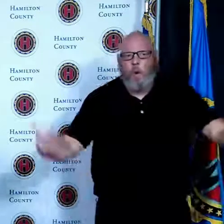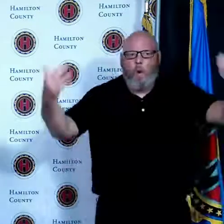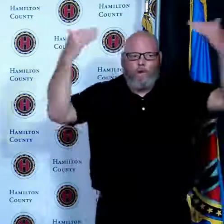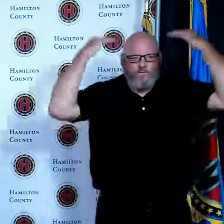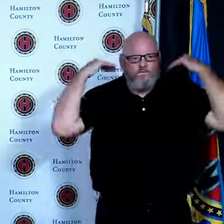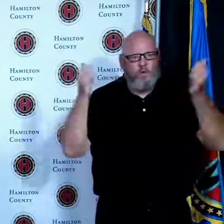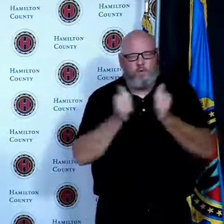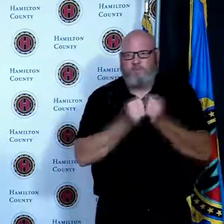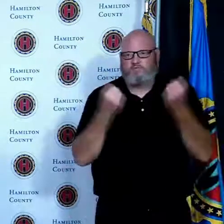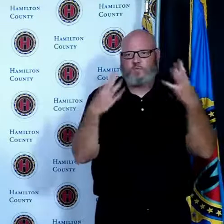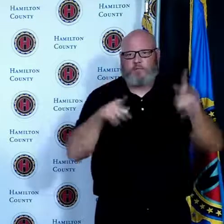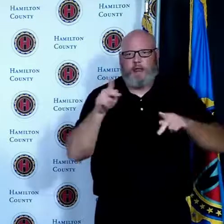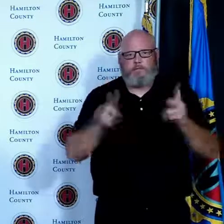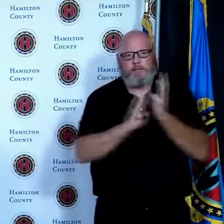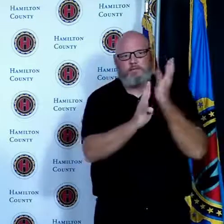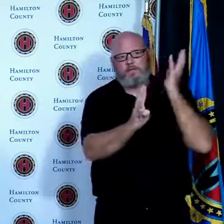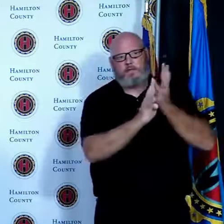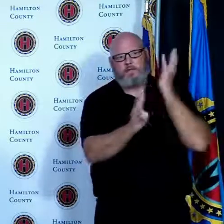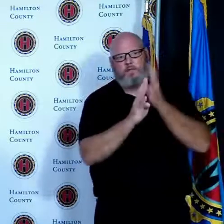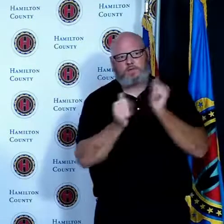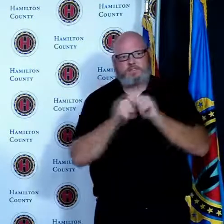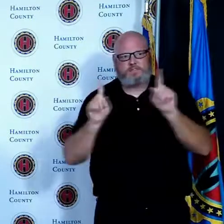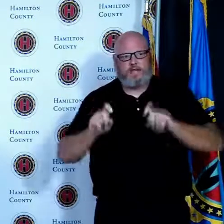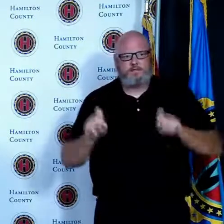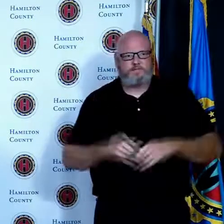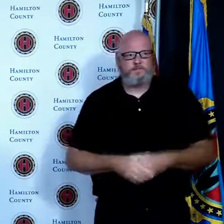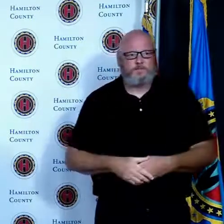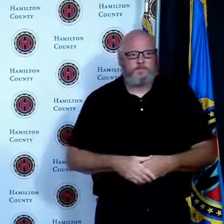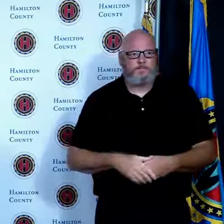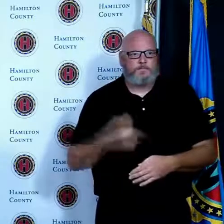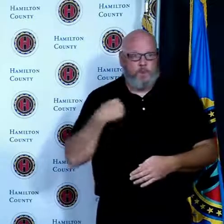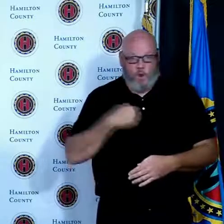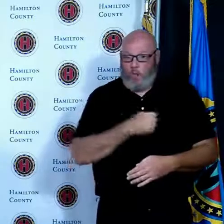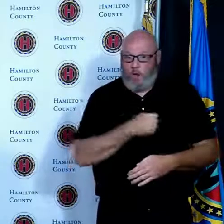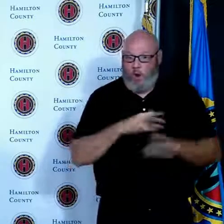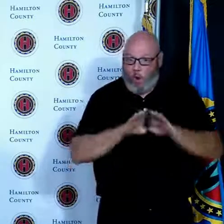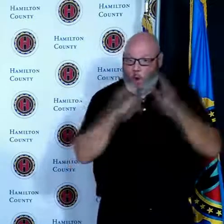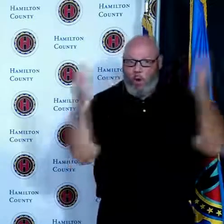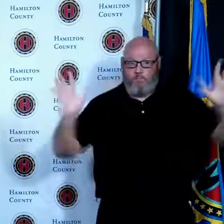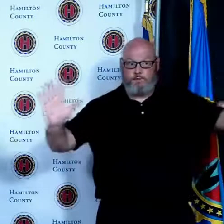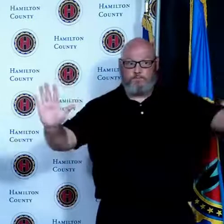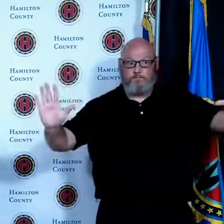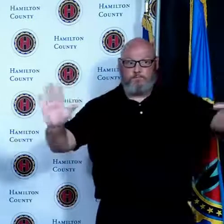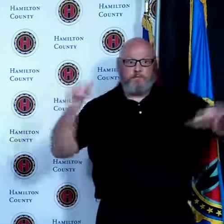exposed to Covid-19 or have symptomology when you look at the new 18 million